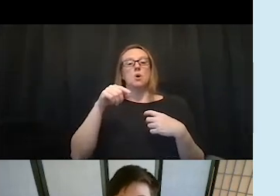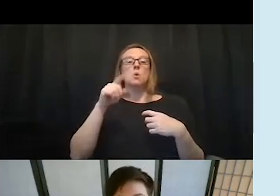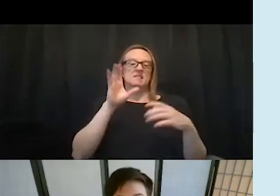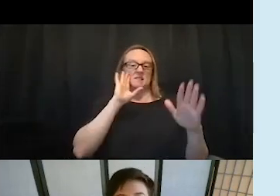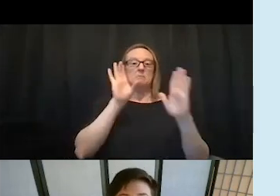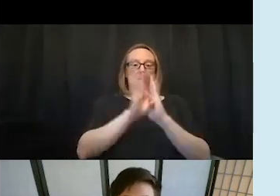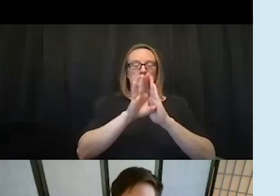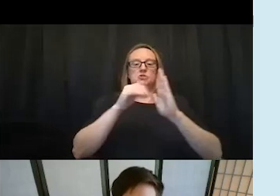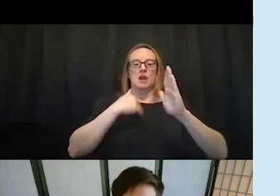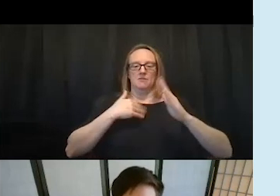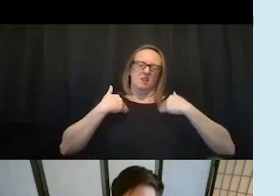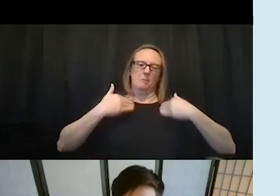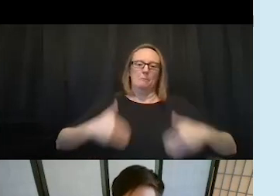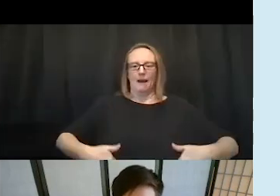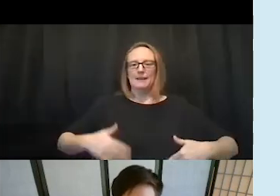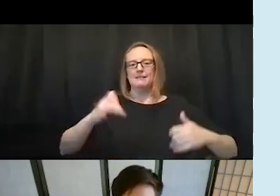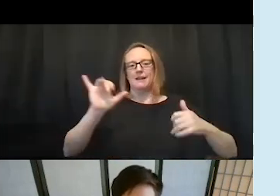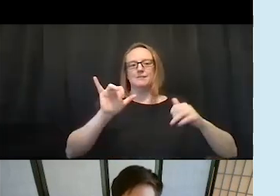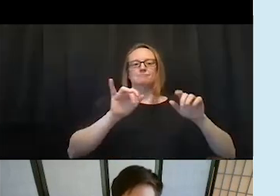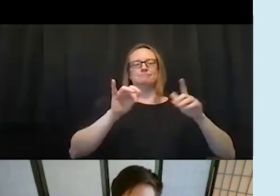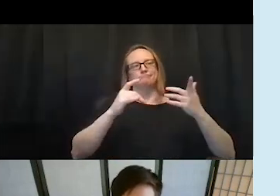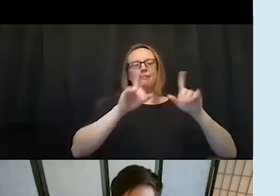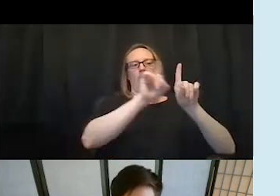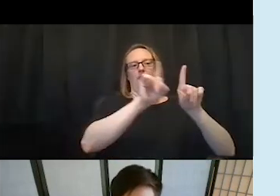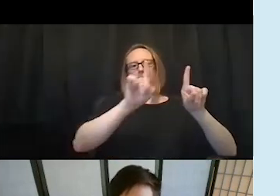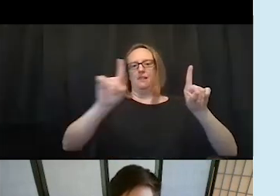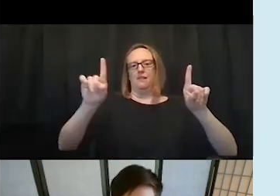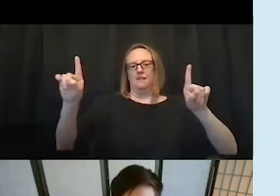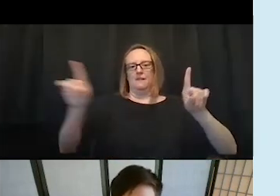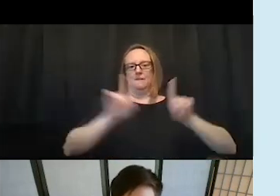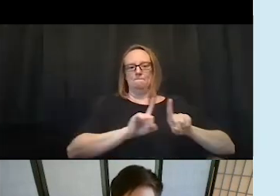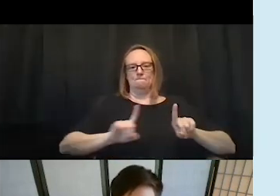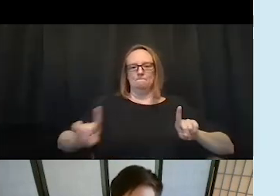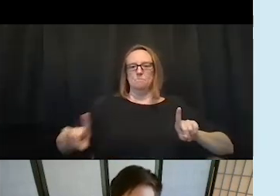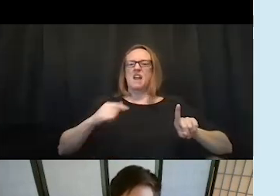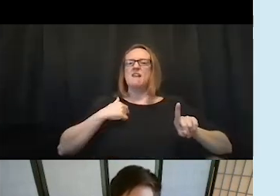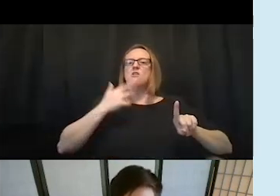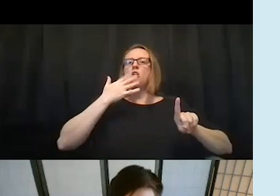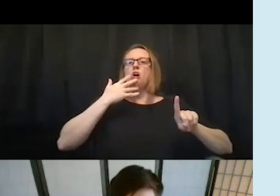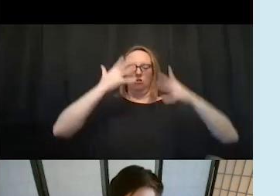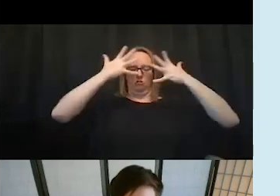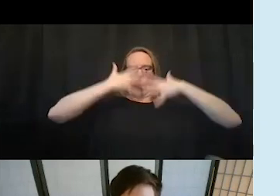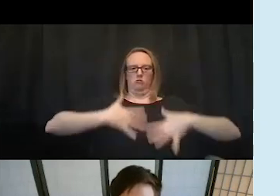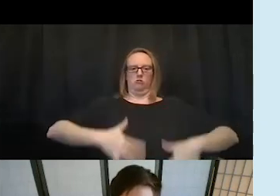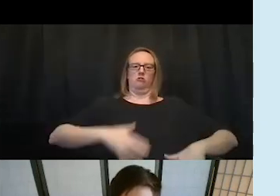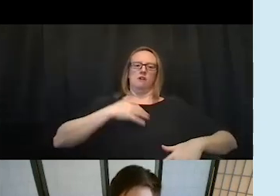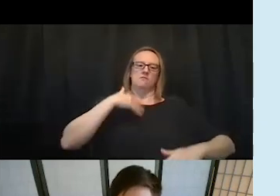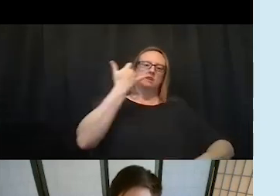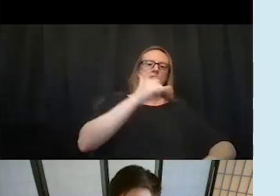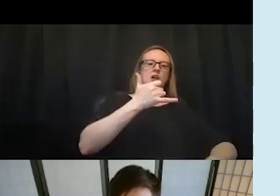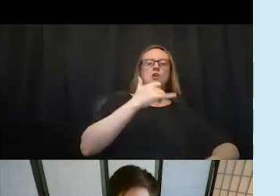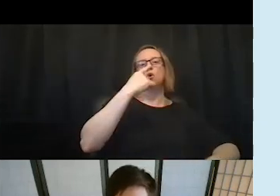figures and um the figures are- have colors in their bodies so there's yellow, red, and blue in